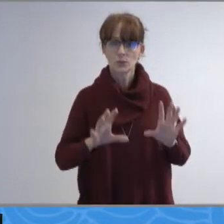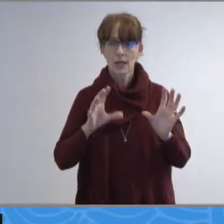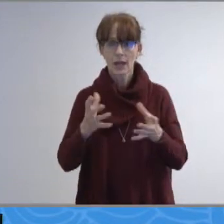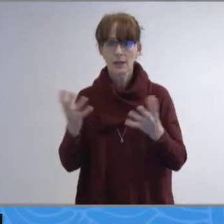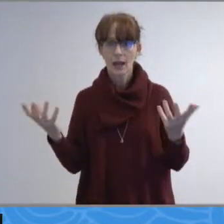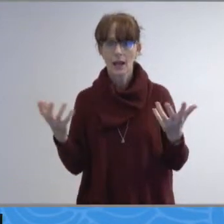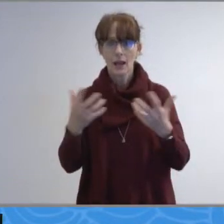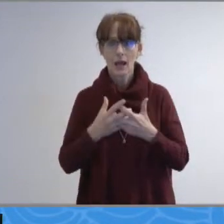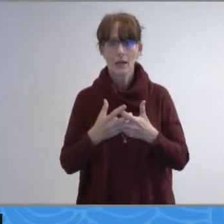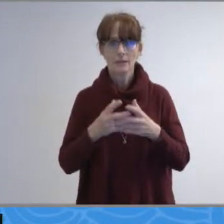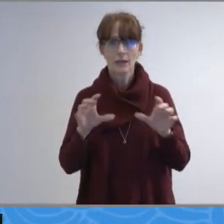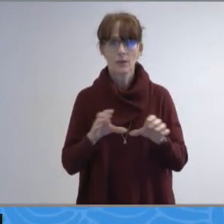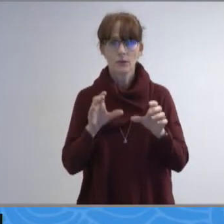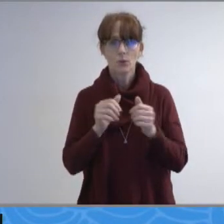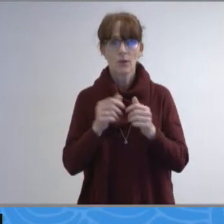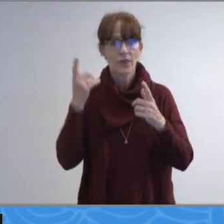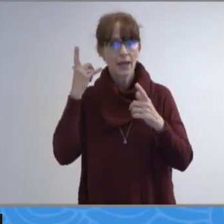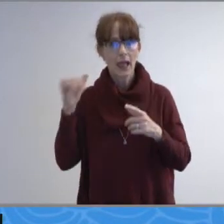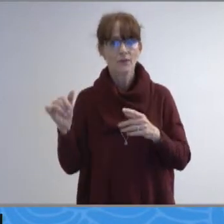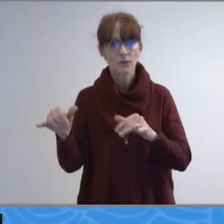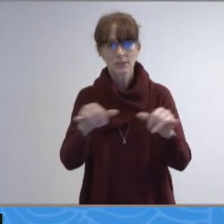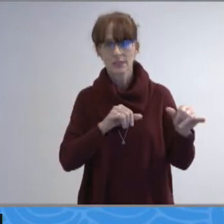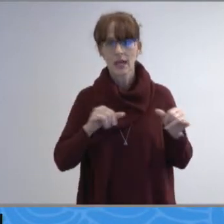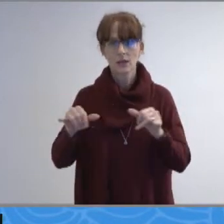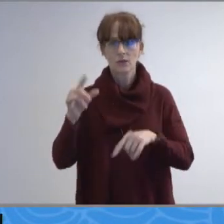how the students did with the California standards for the different grade levels.